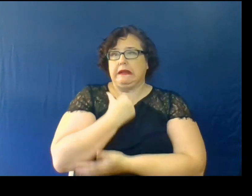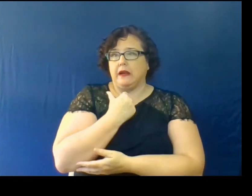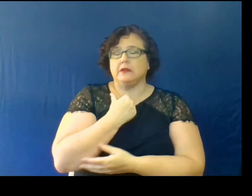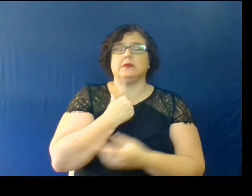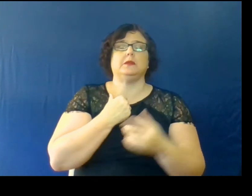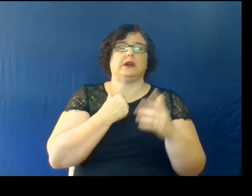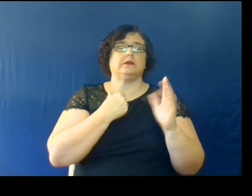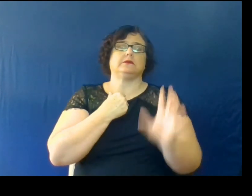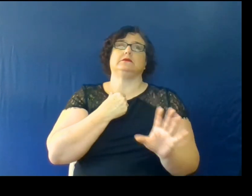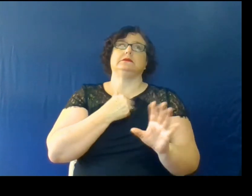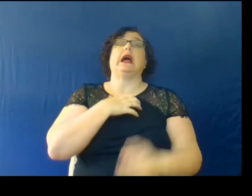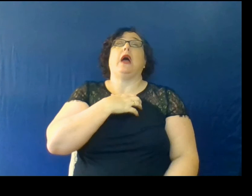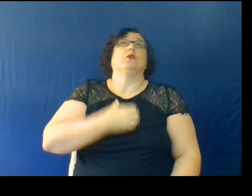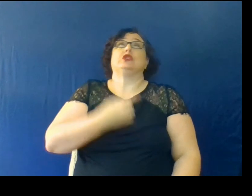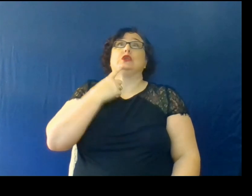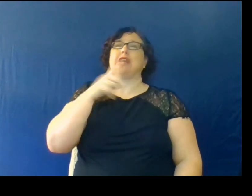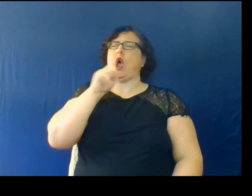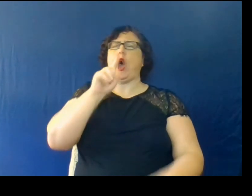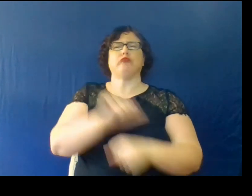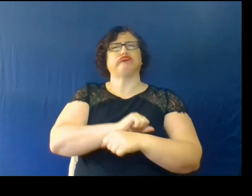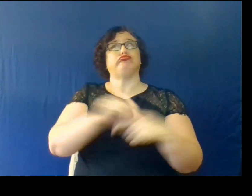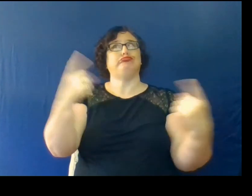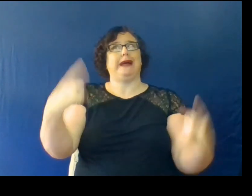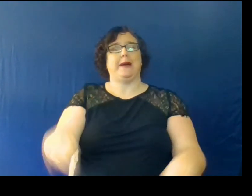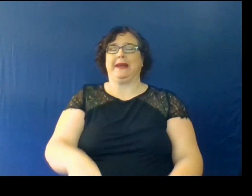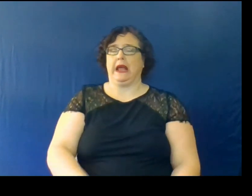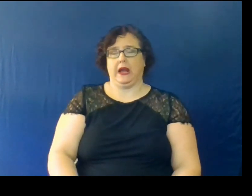I wish I could say that's definitely going to be the case I can't say that right now